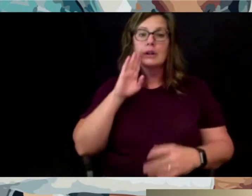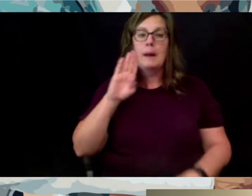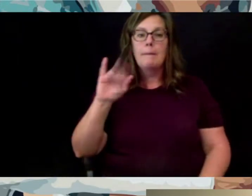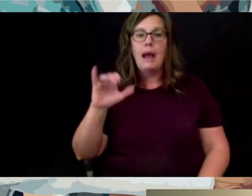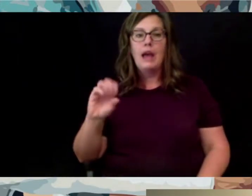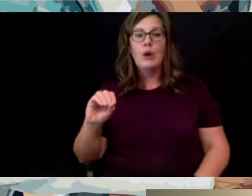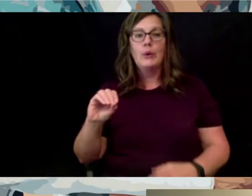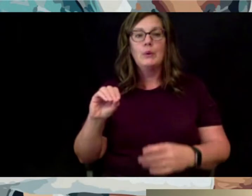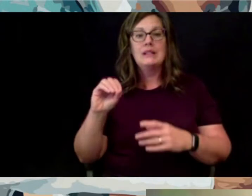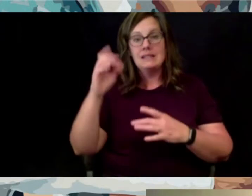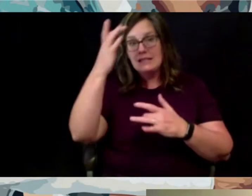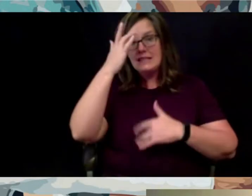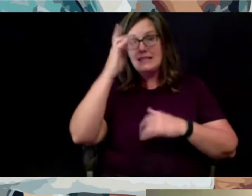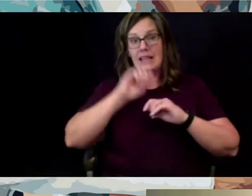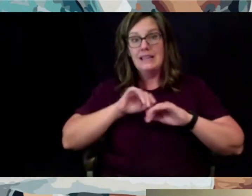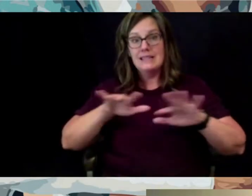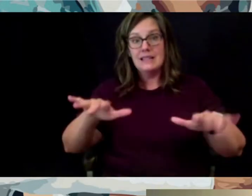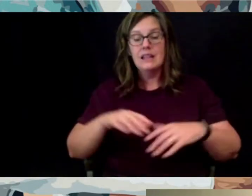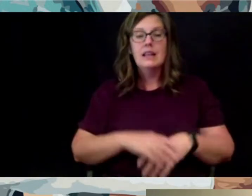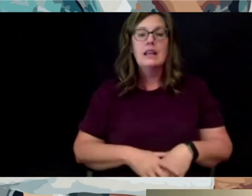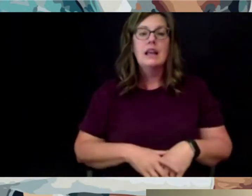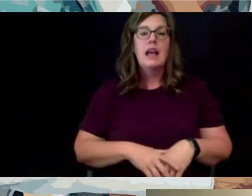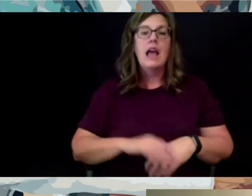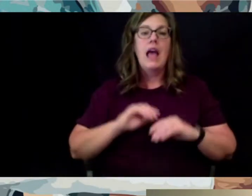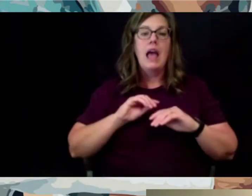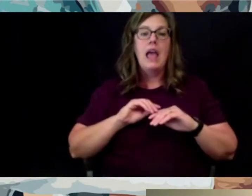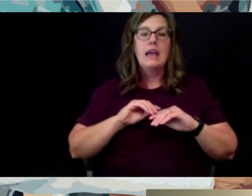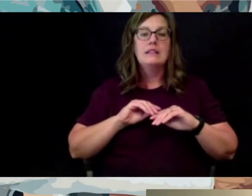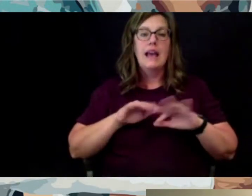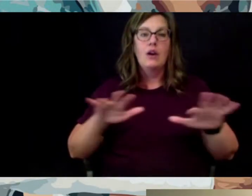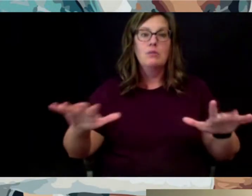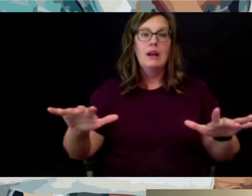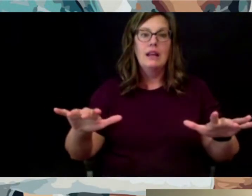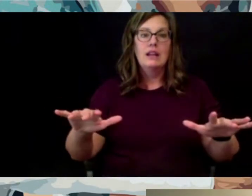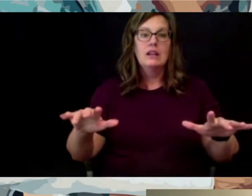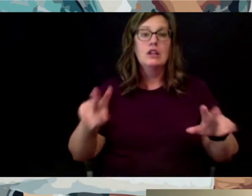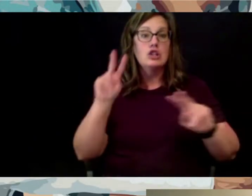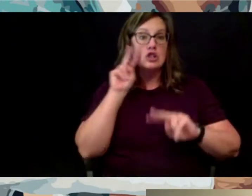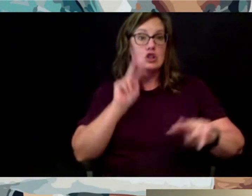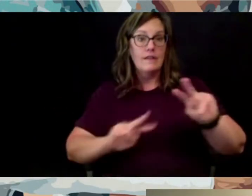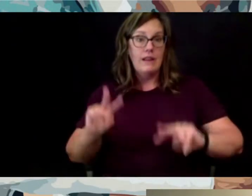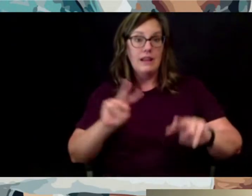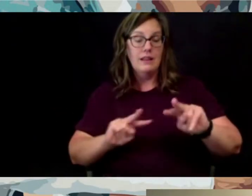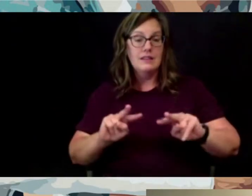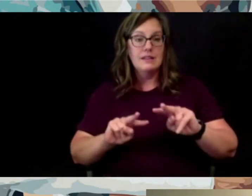and uh kind of outbreak surveillance but in my off hours my passion projects